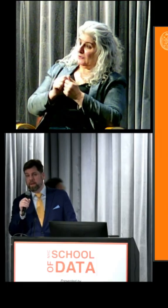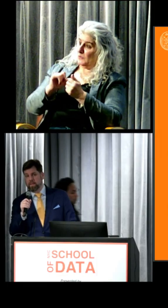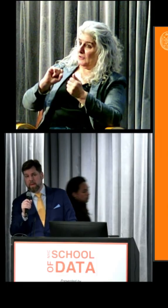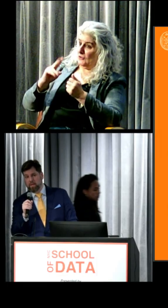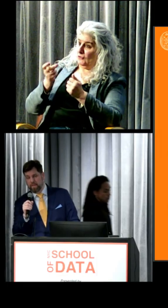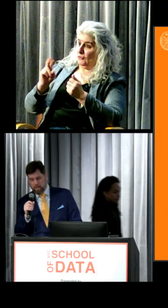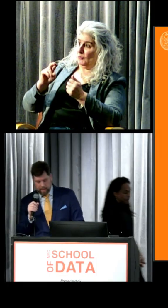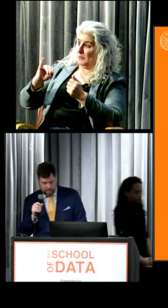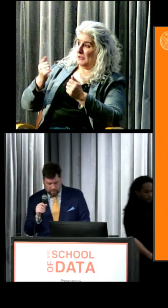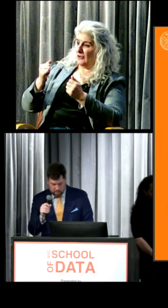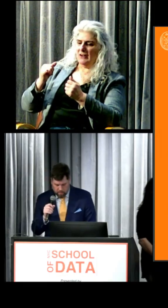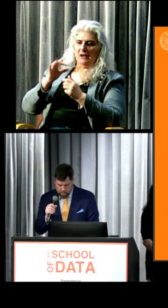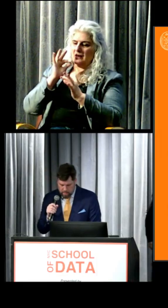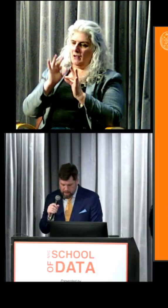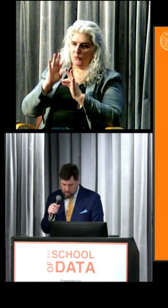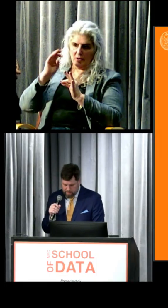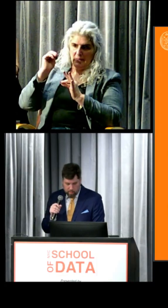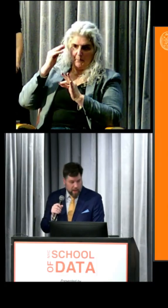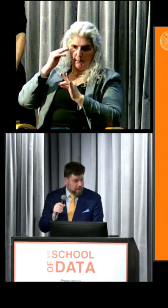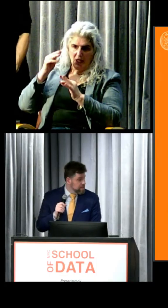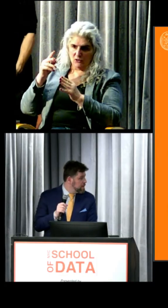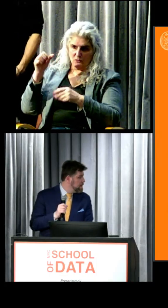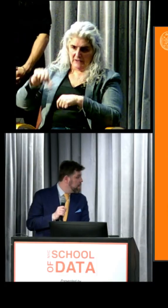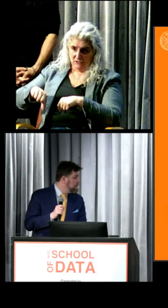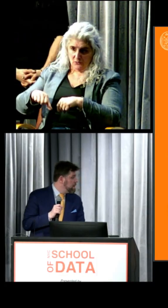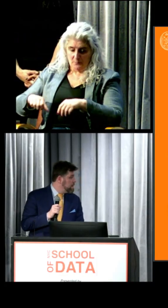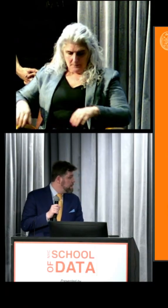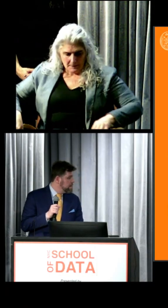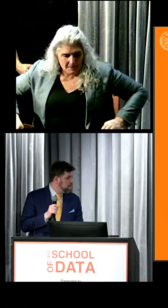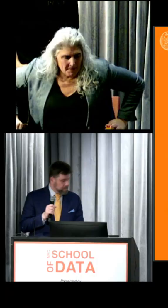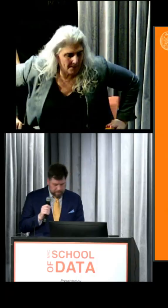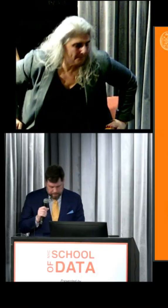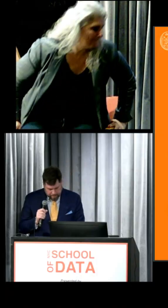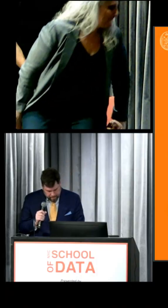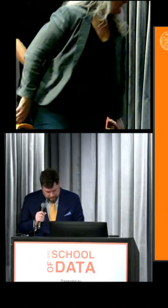So at the same time as we were working on the design, we were also really thinking about what